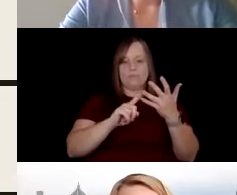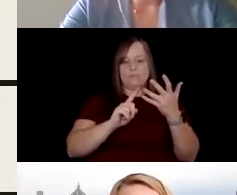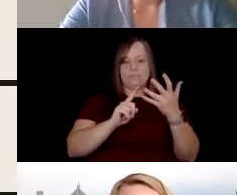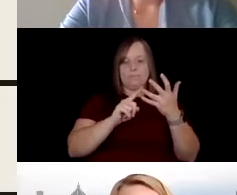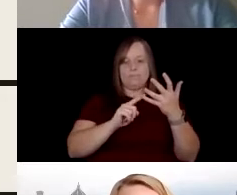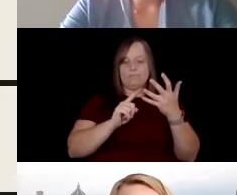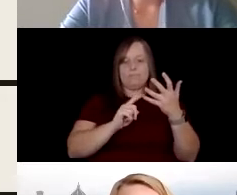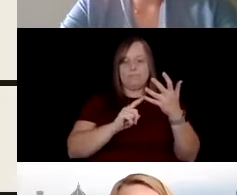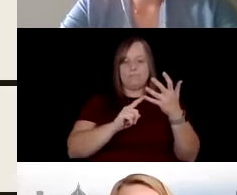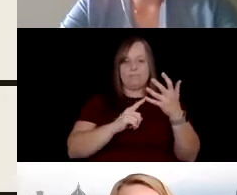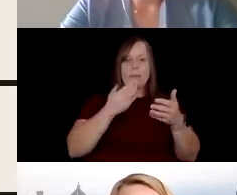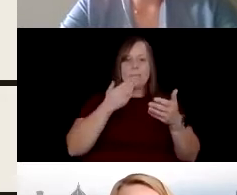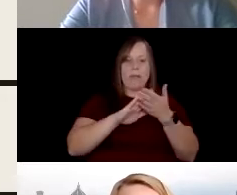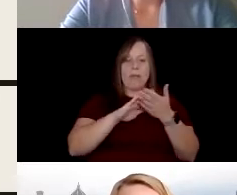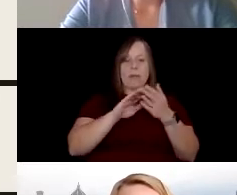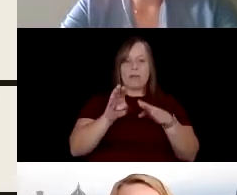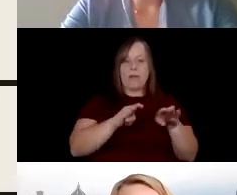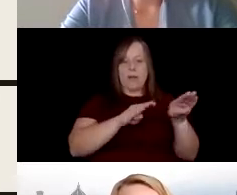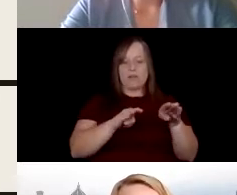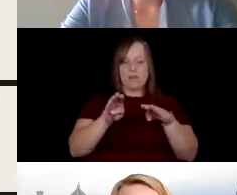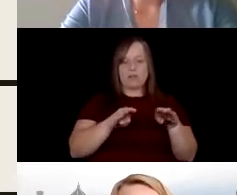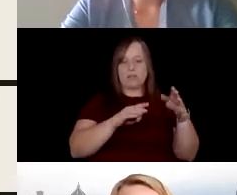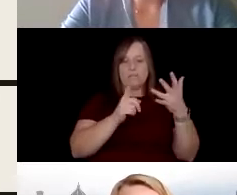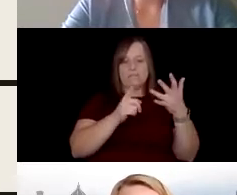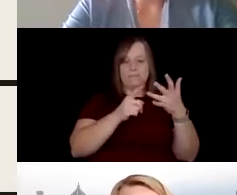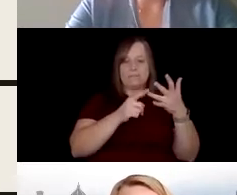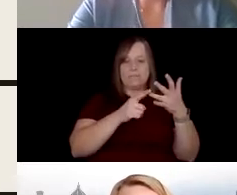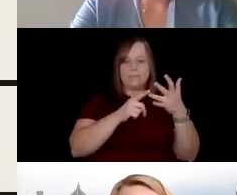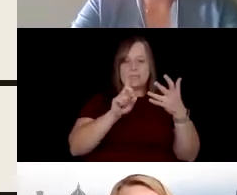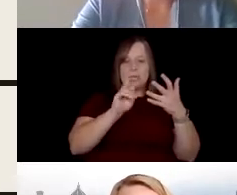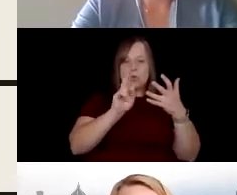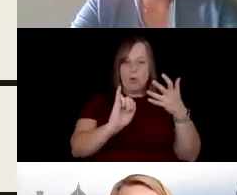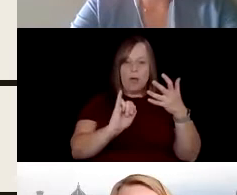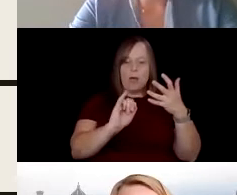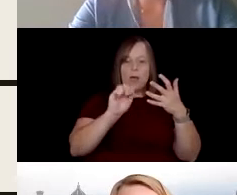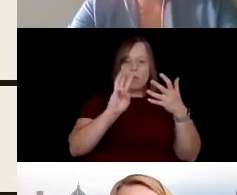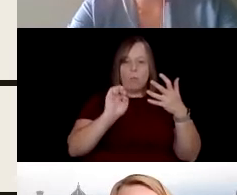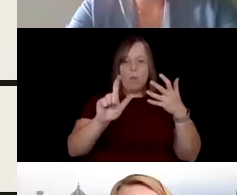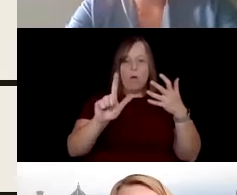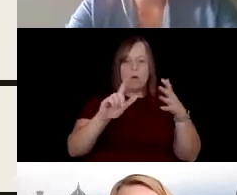So a bad conduct discharge is based on an offense like a DUI, like going AWOL, like being drunk on duty,